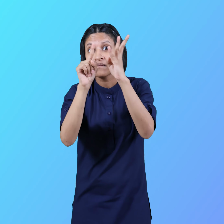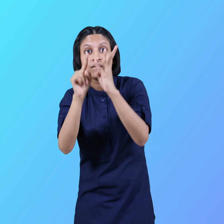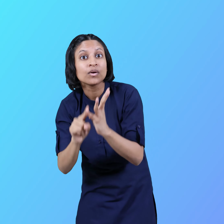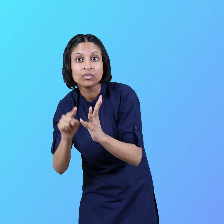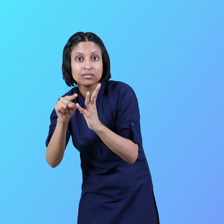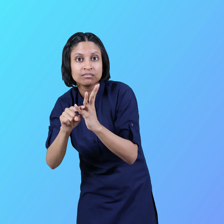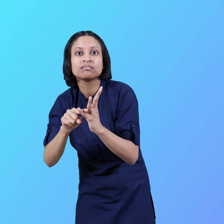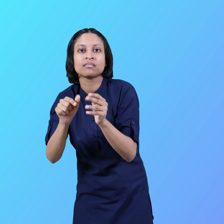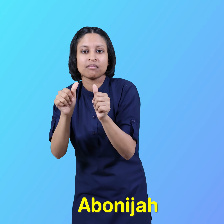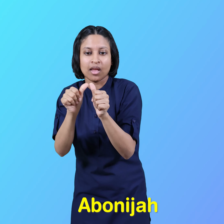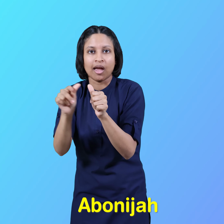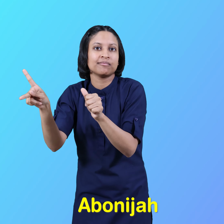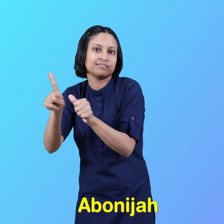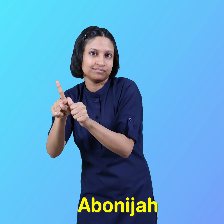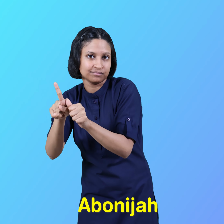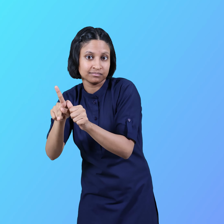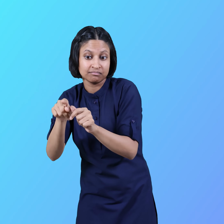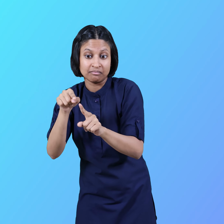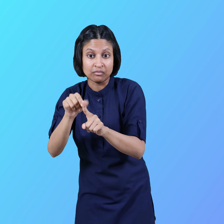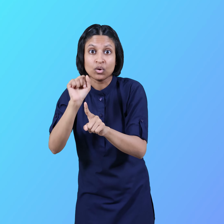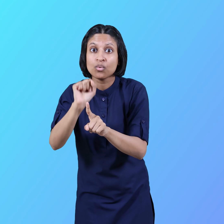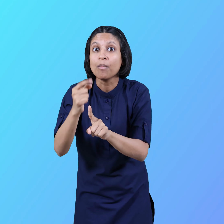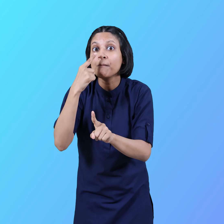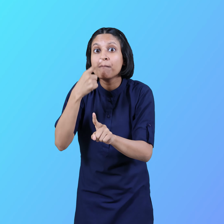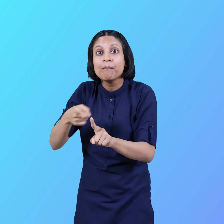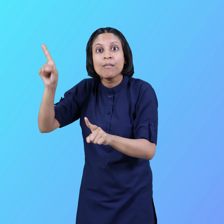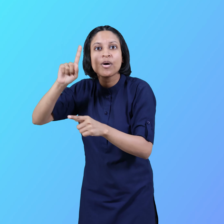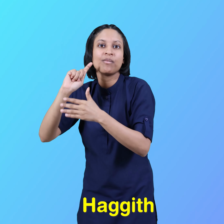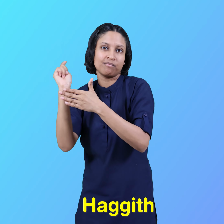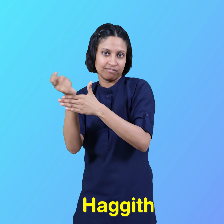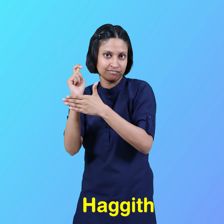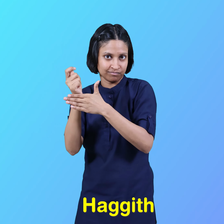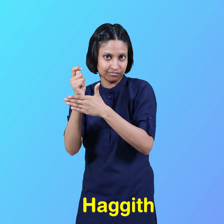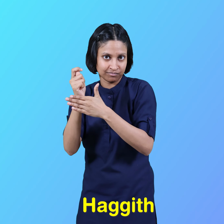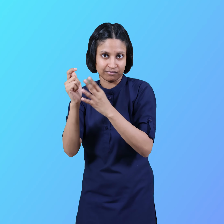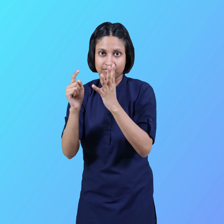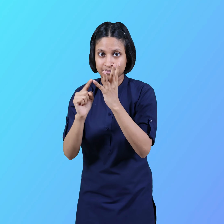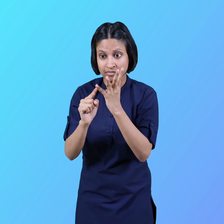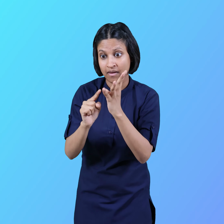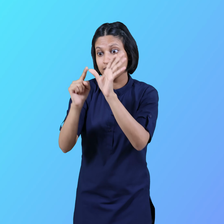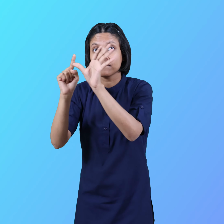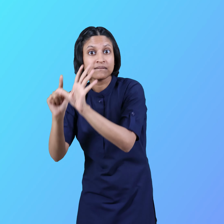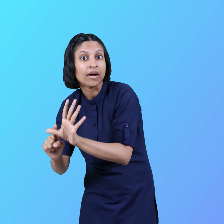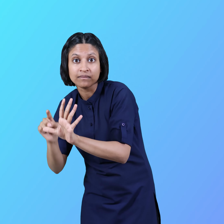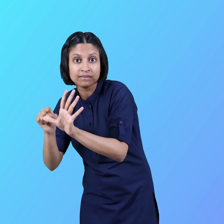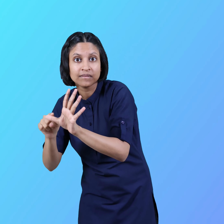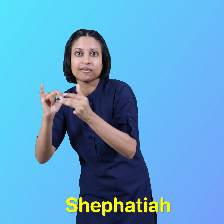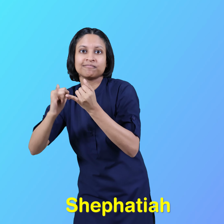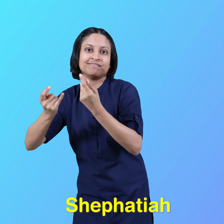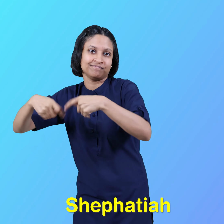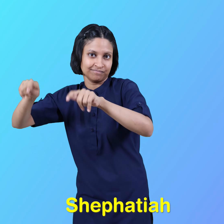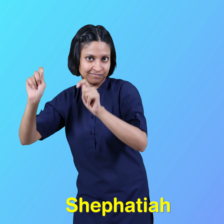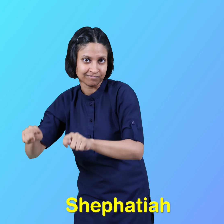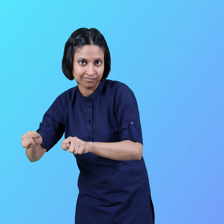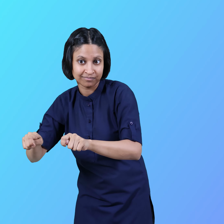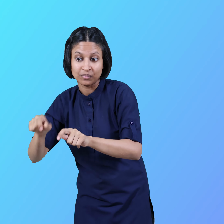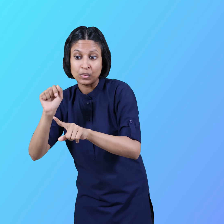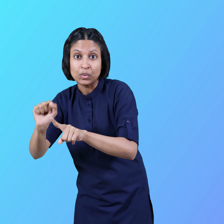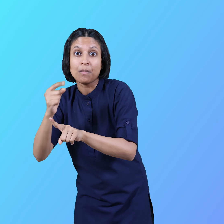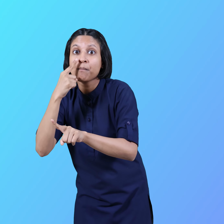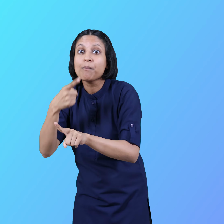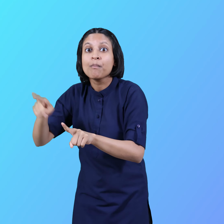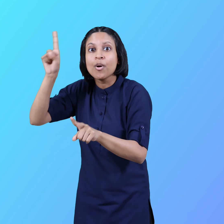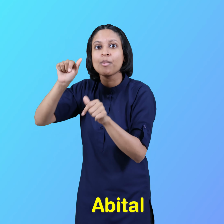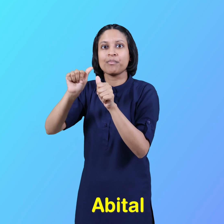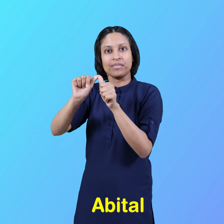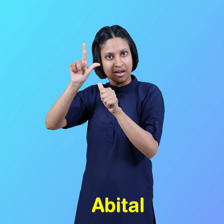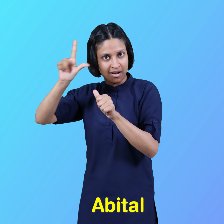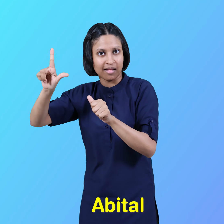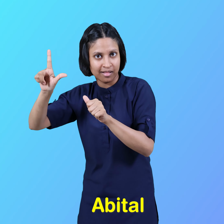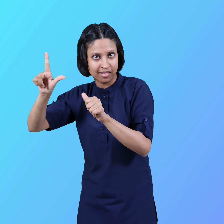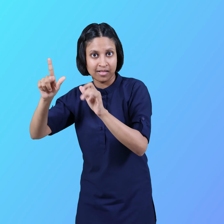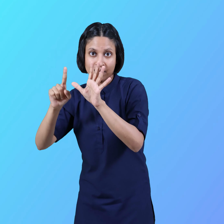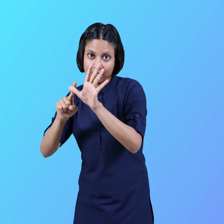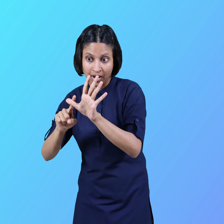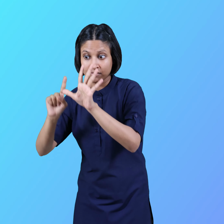The fourth son was Adonijah, whose mother was Haggith. The fifth son was Shephatiah, whose mother was Abital.